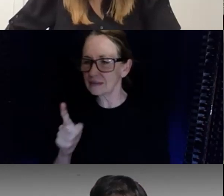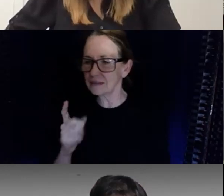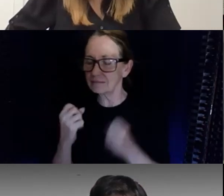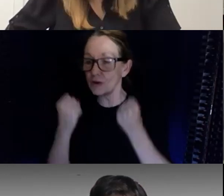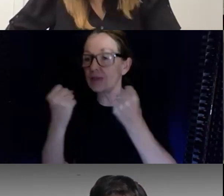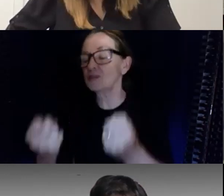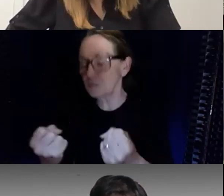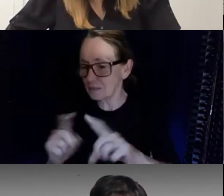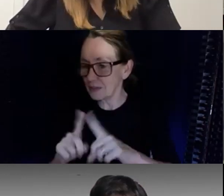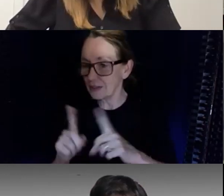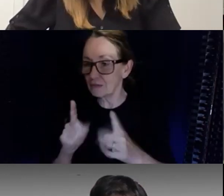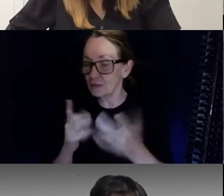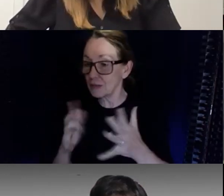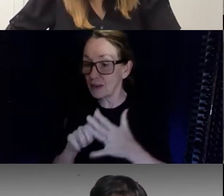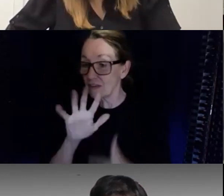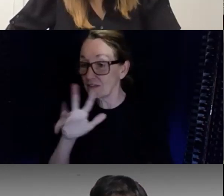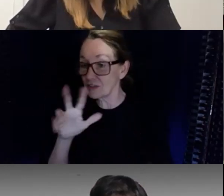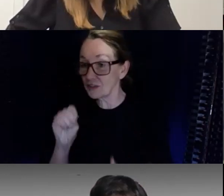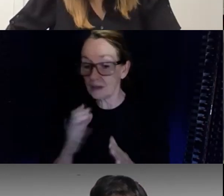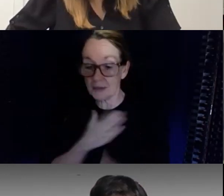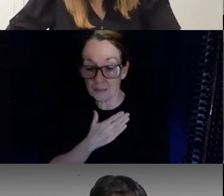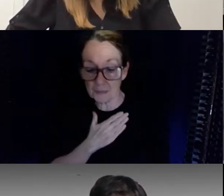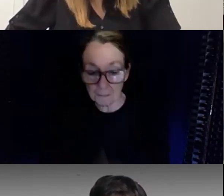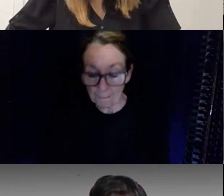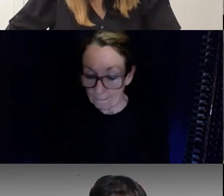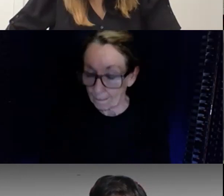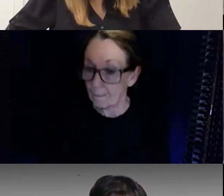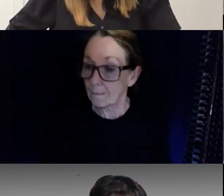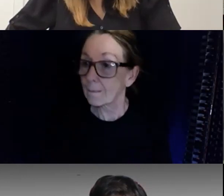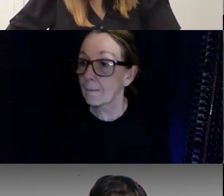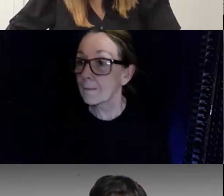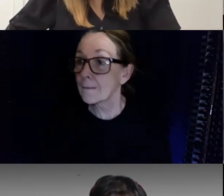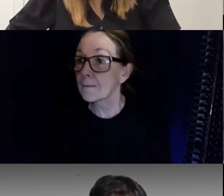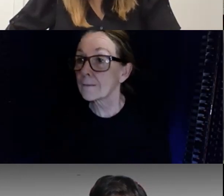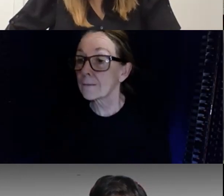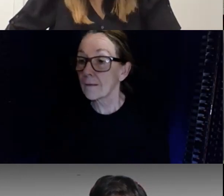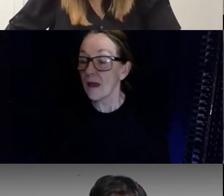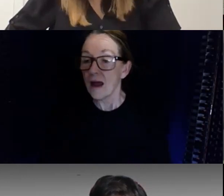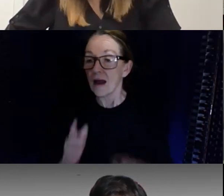I'M FINE IF YOU WANT TO JUST KEEP ON GOING. 00, SO I NEED TO DRIVE TO IT.